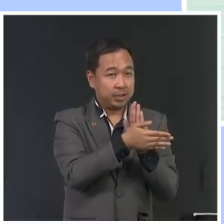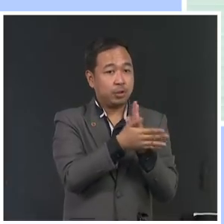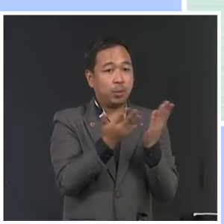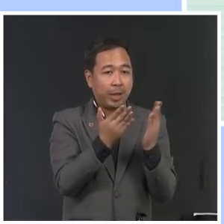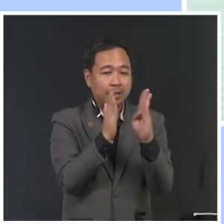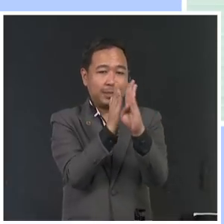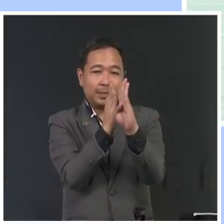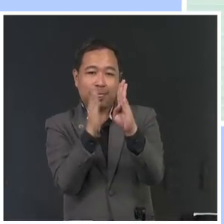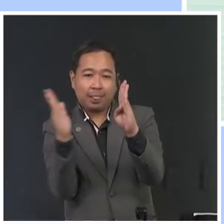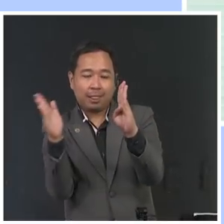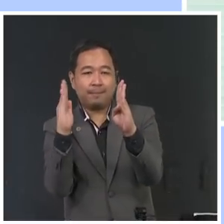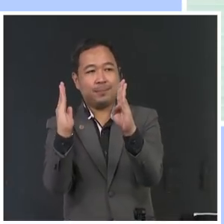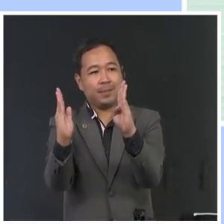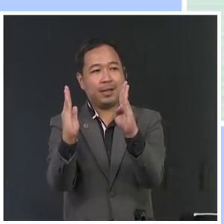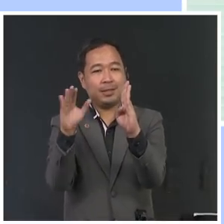left-hand side of Shimani Prefecture.